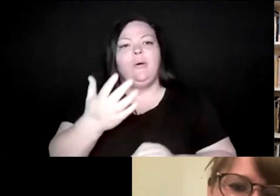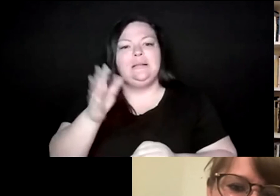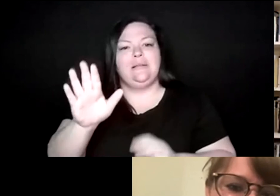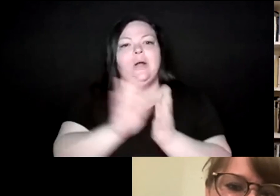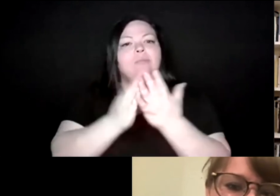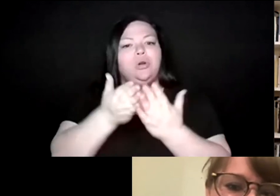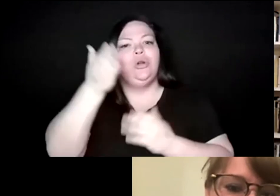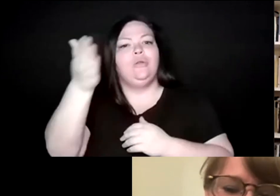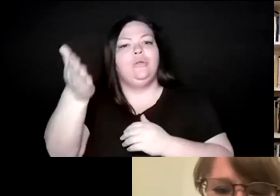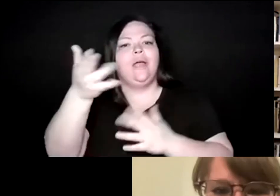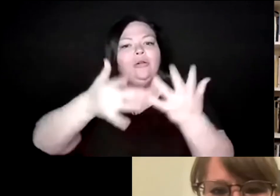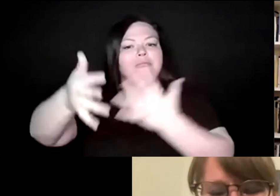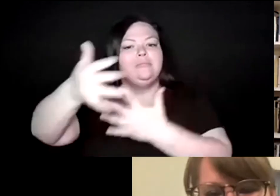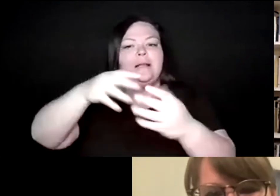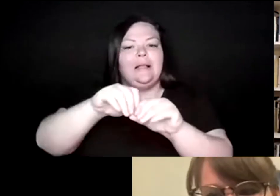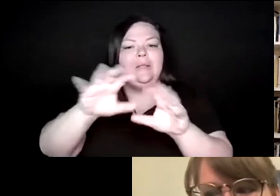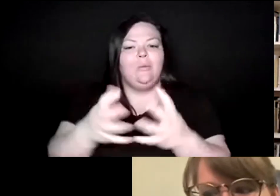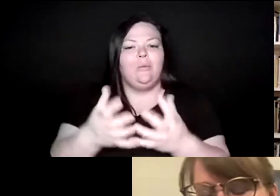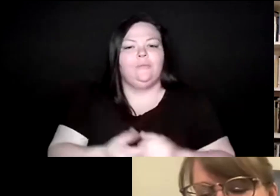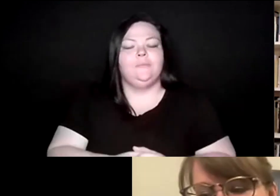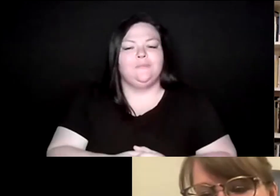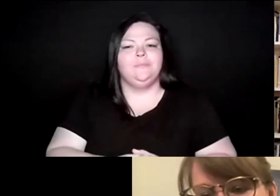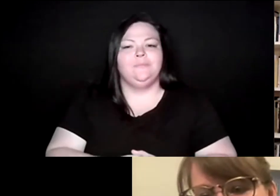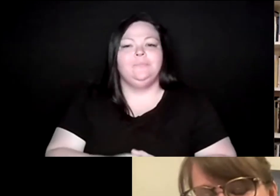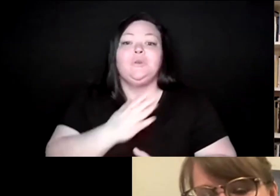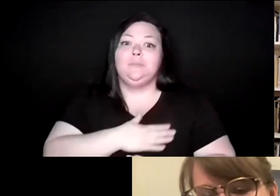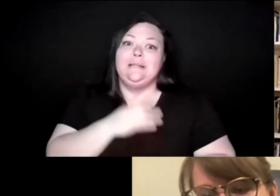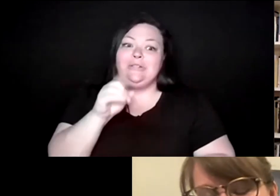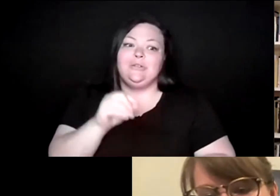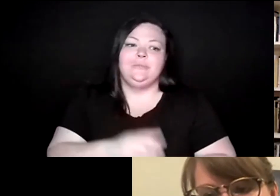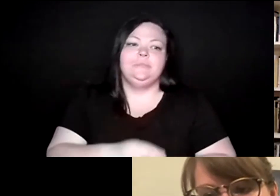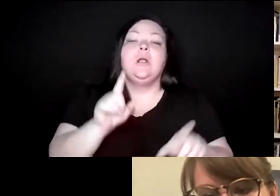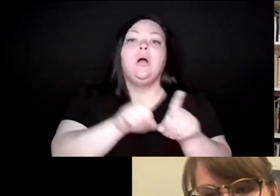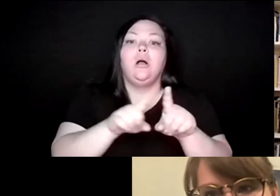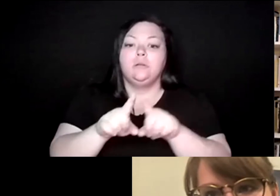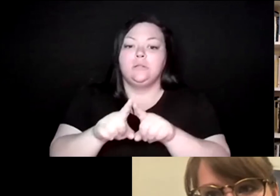and circulating in the world, so please do, uh, and then also, um, if you want to catch